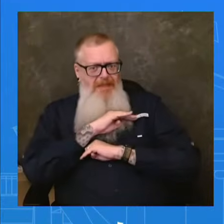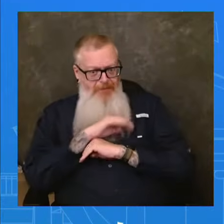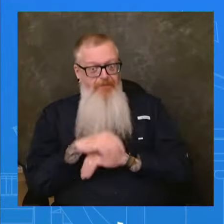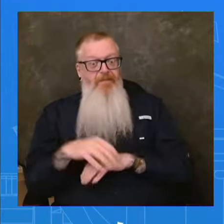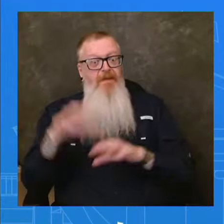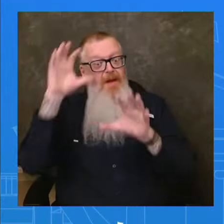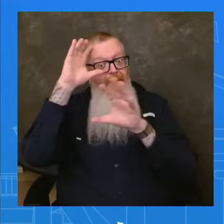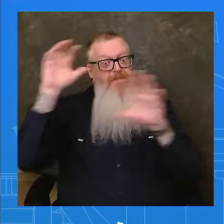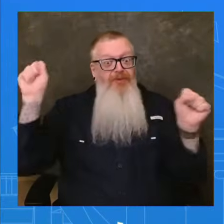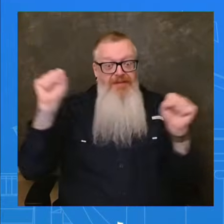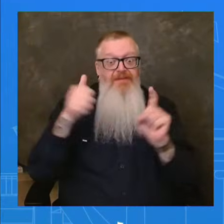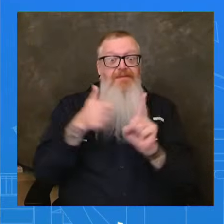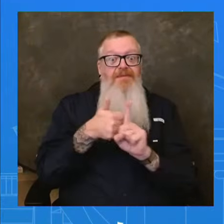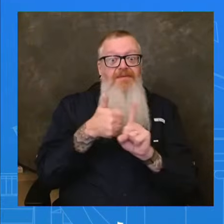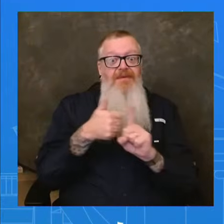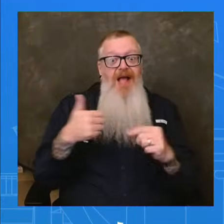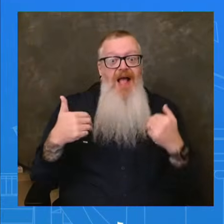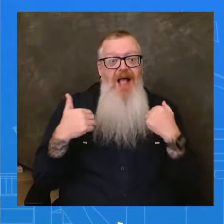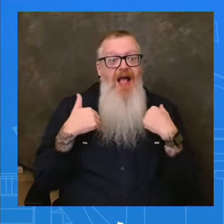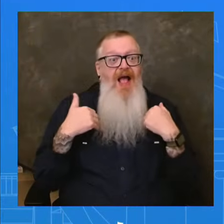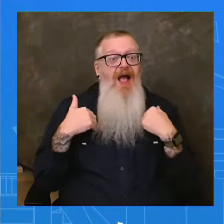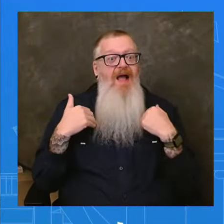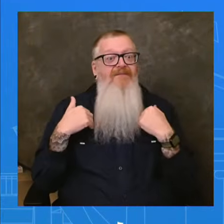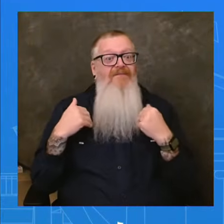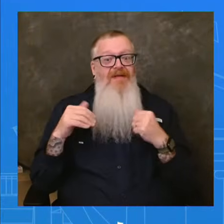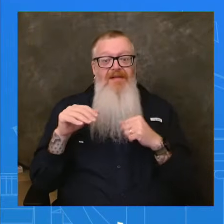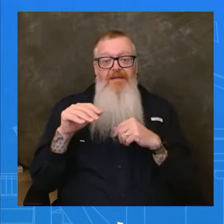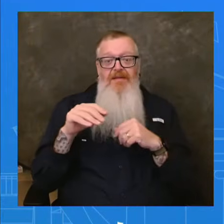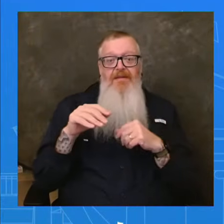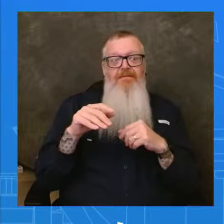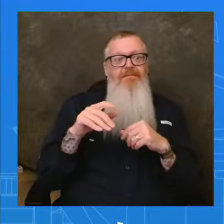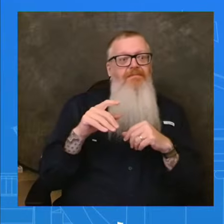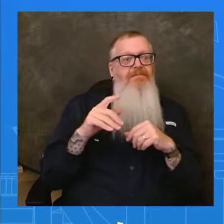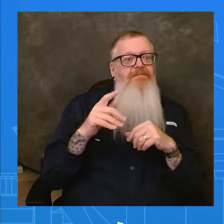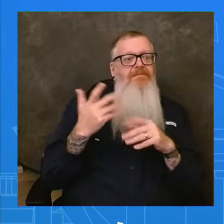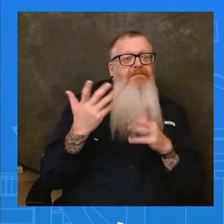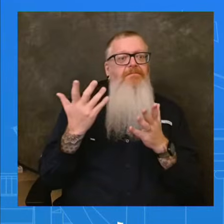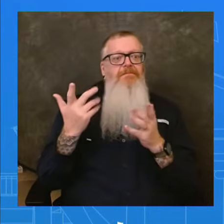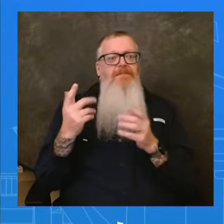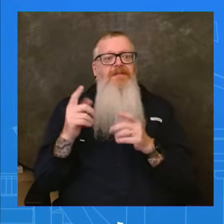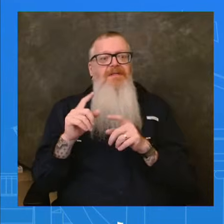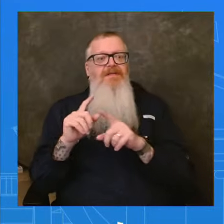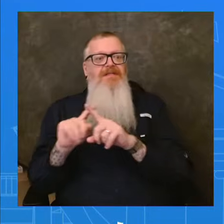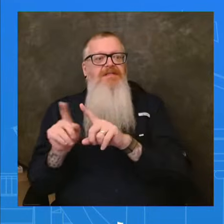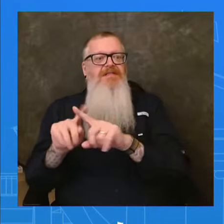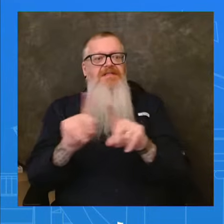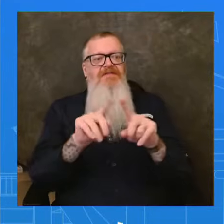to ensure every corner of the U.S. government is assisting with Helene recovery and preparations for Milton.